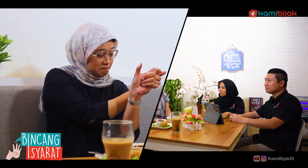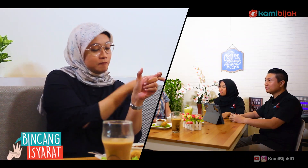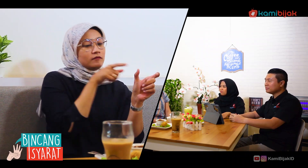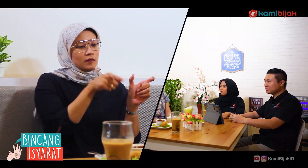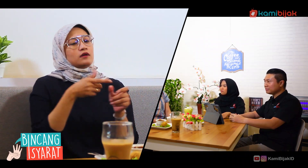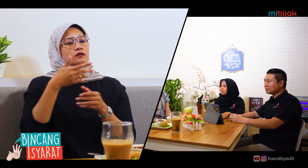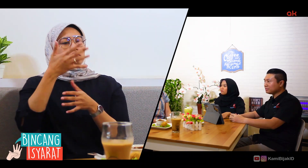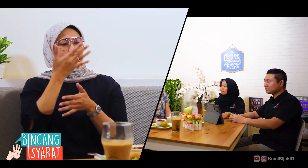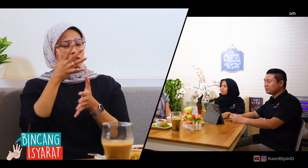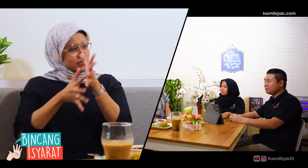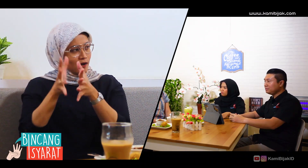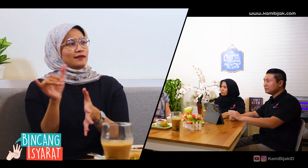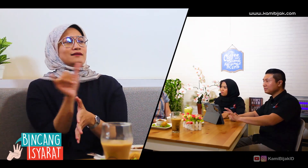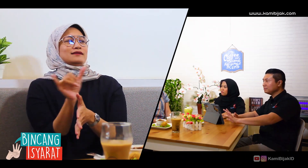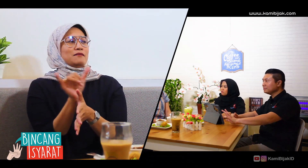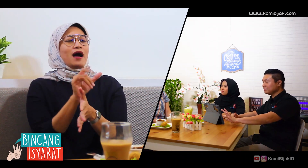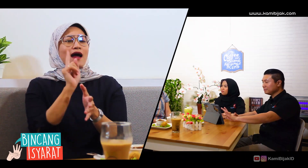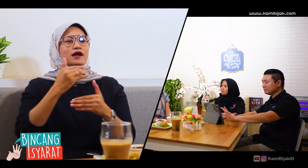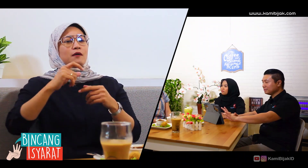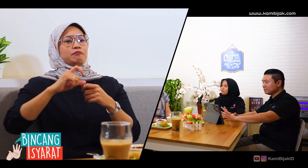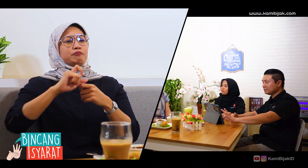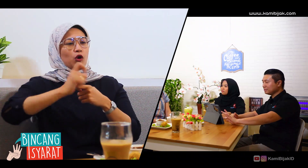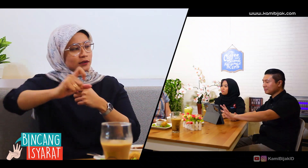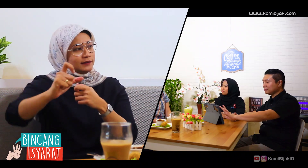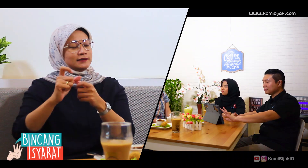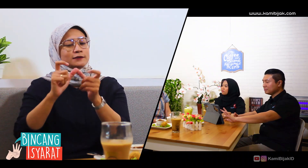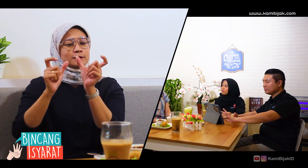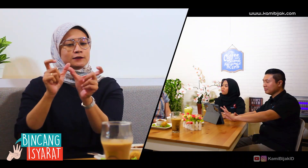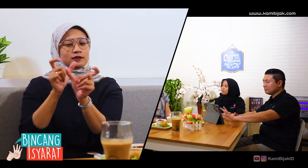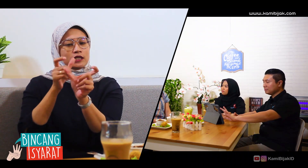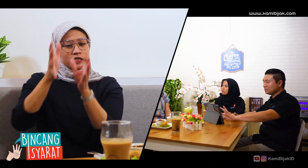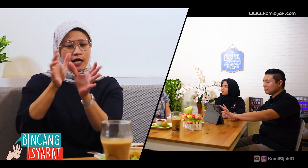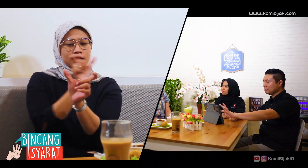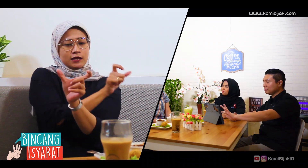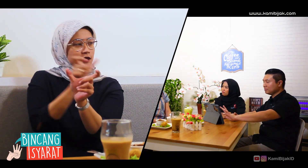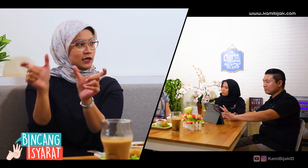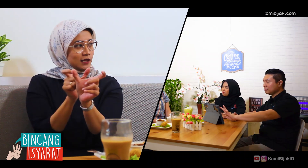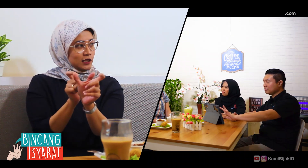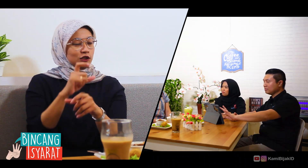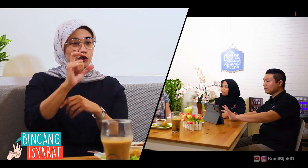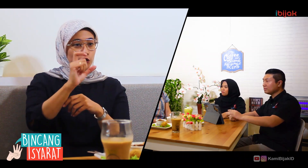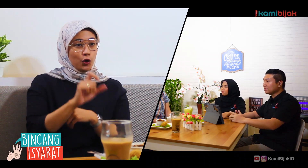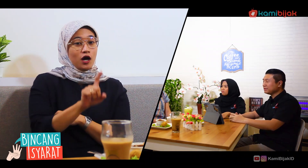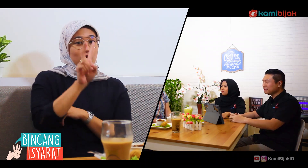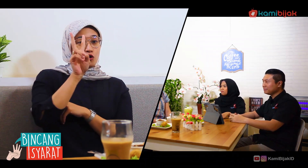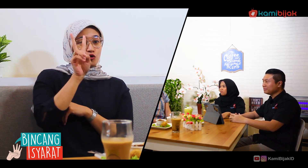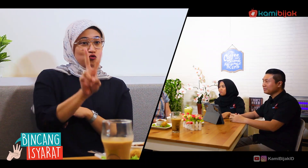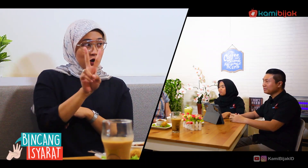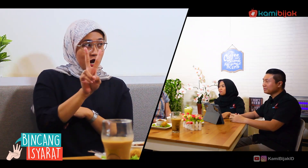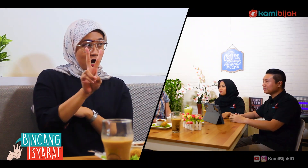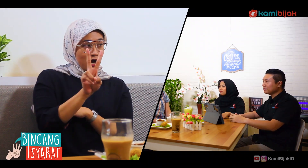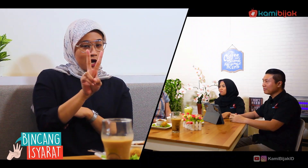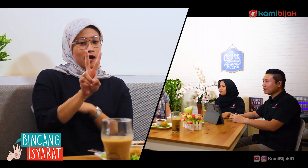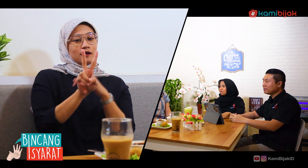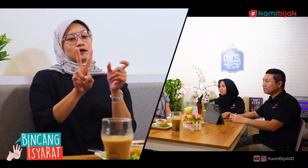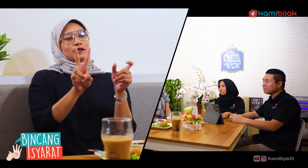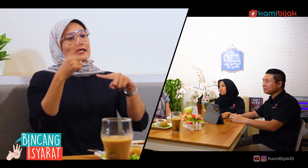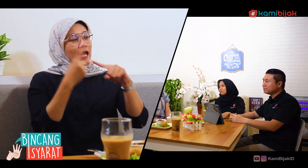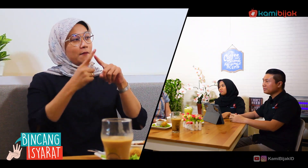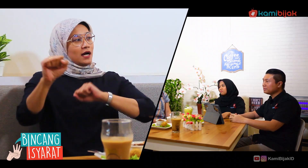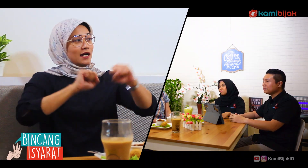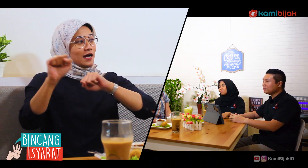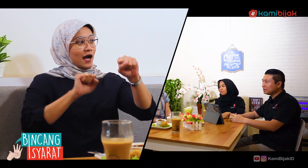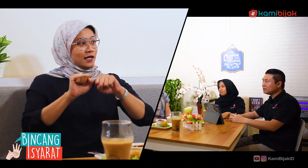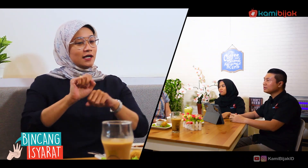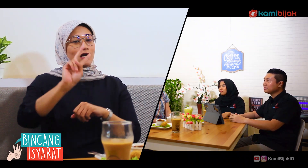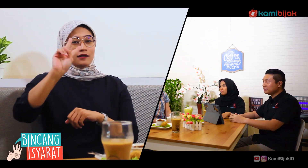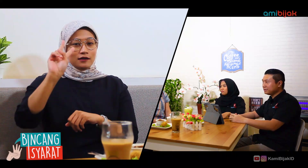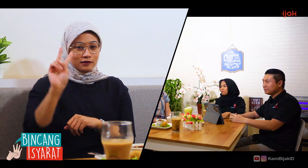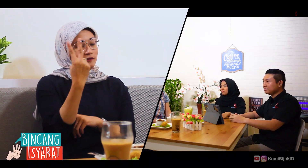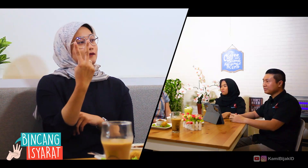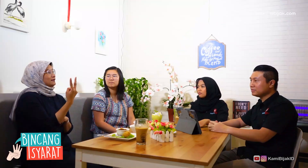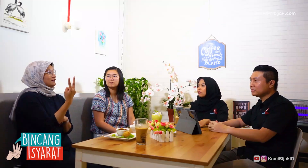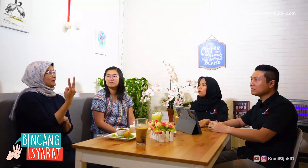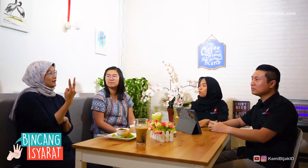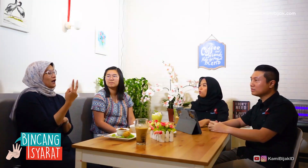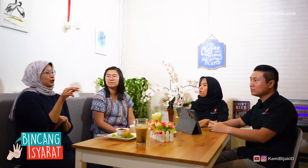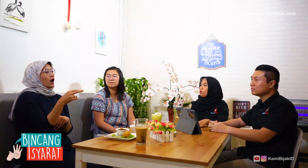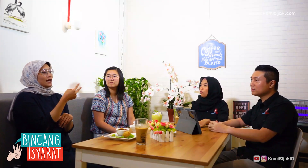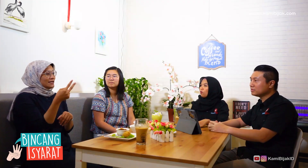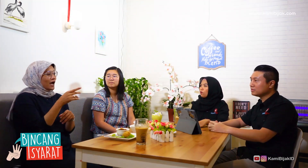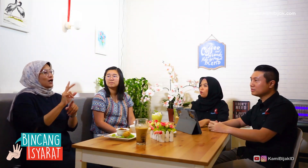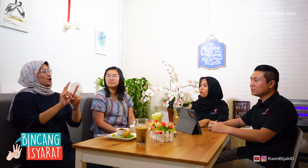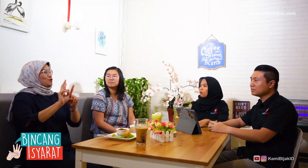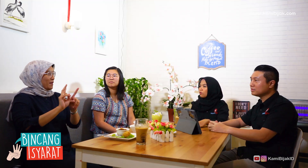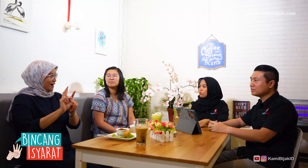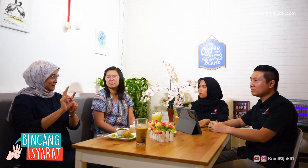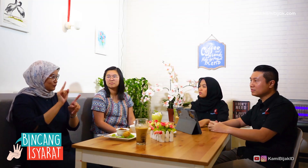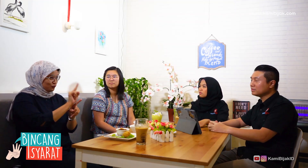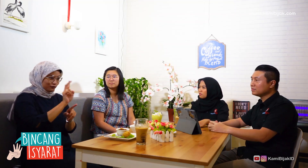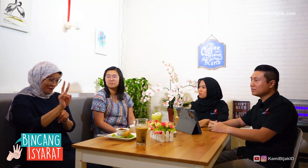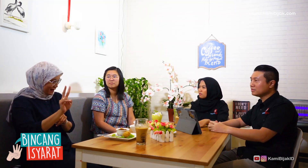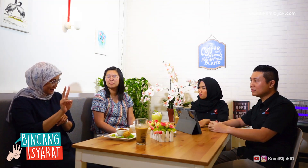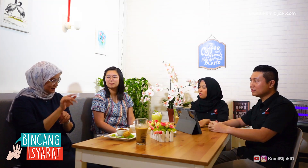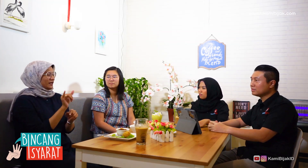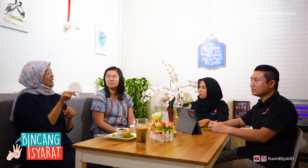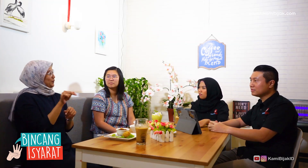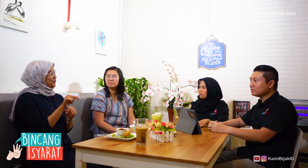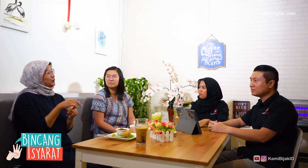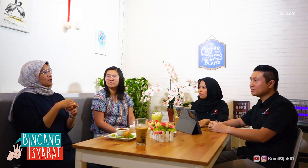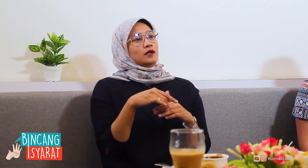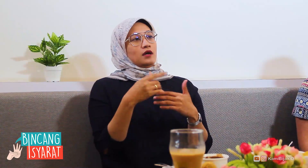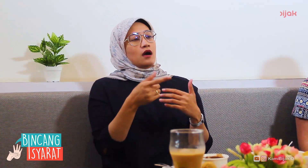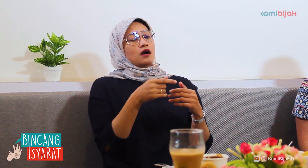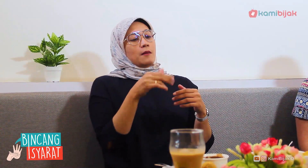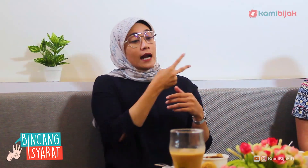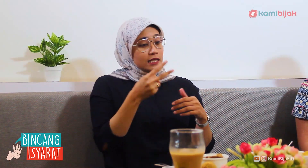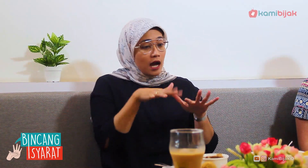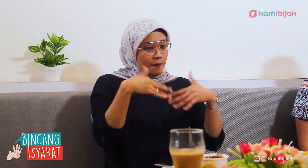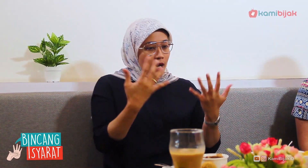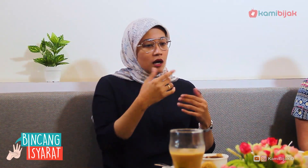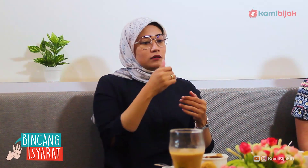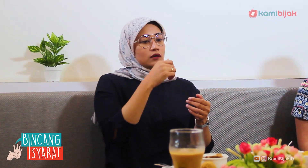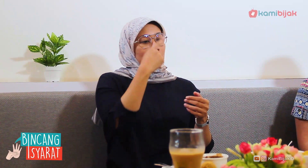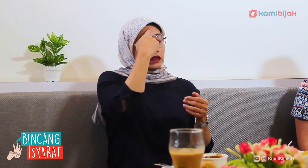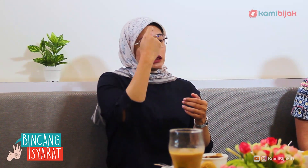and if sign language is the same, how to word for word sign languages.